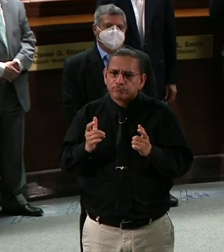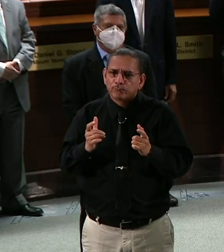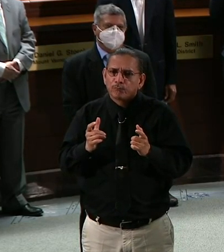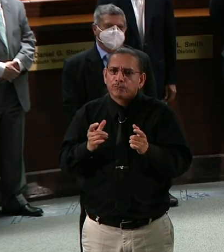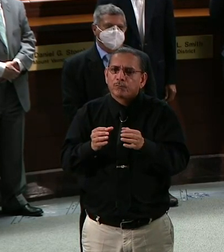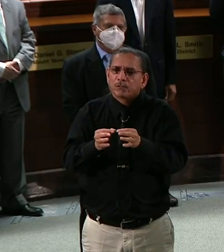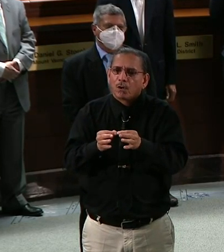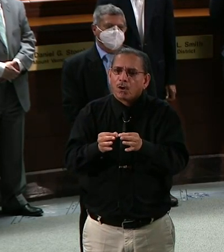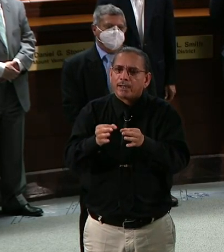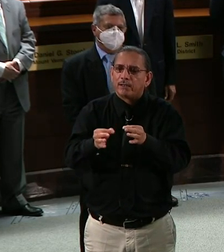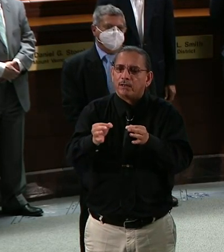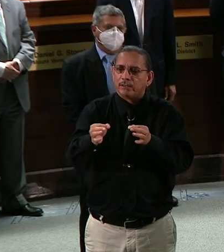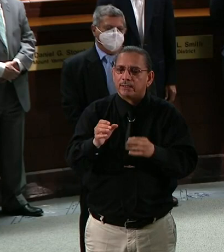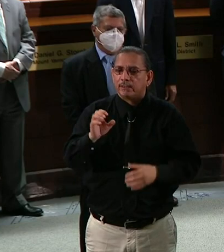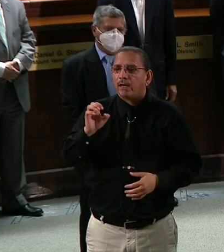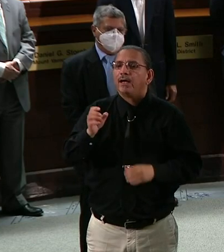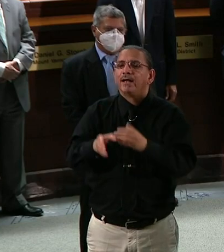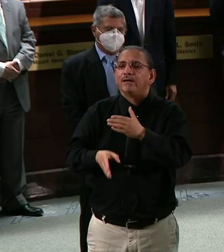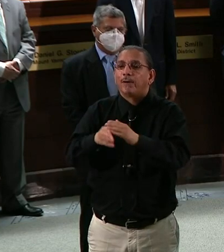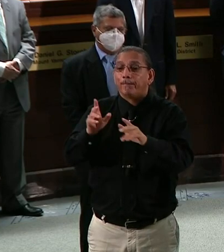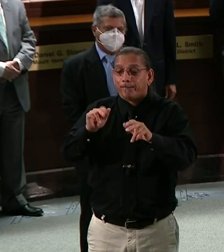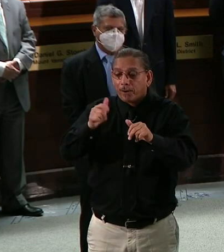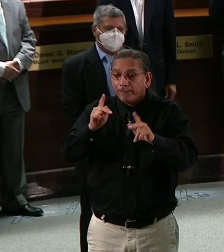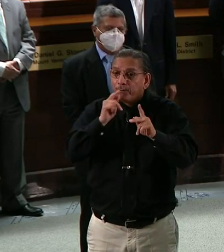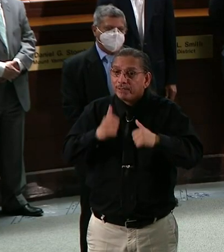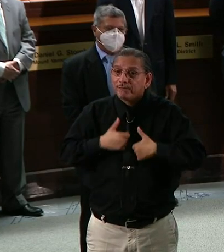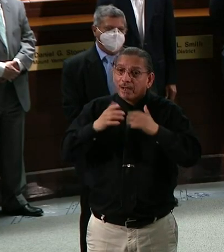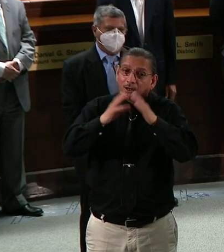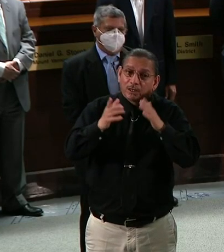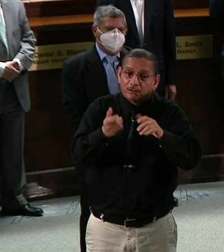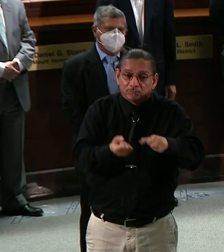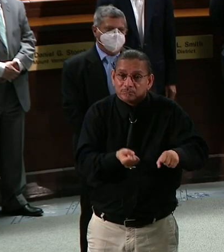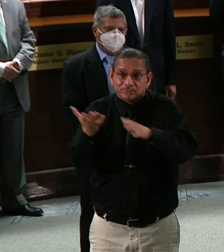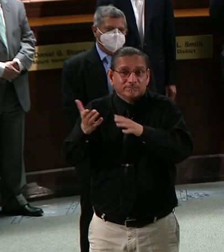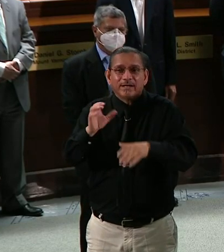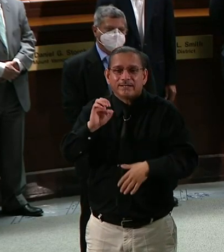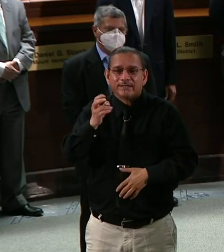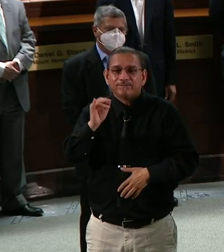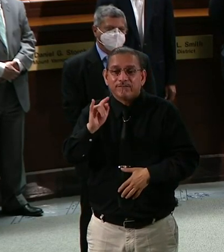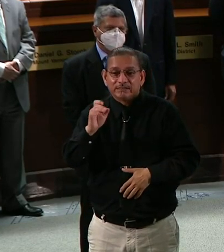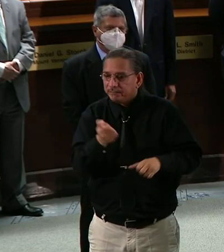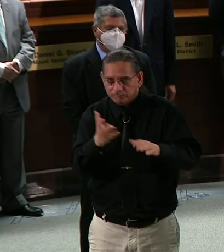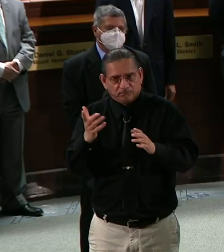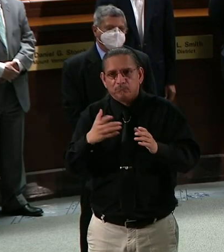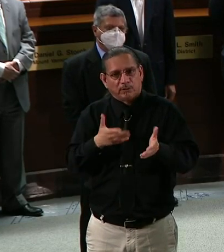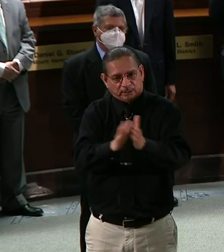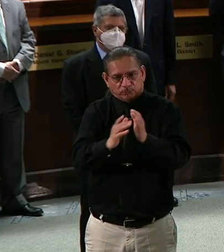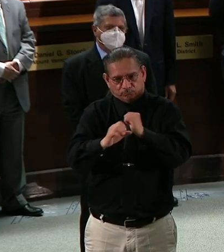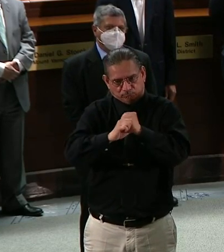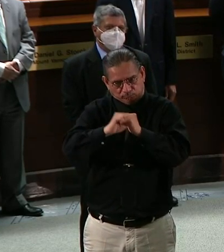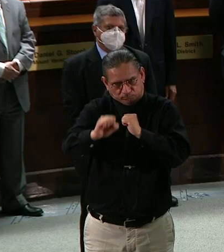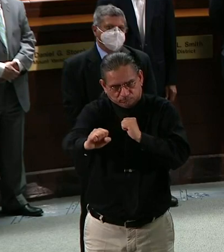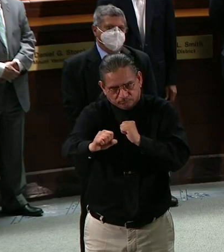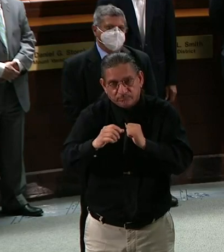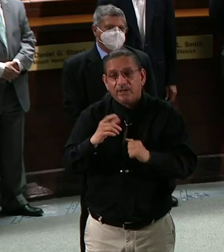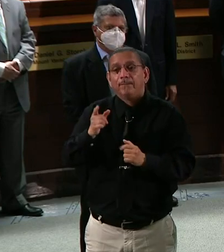TWENTY MORE NOTABLE ENABLE THIS HELLO HOSTING CONVENIENCE. WE